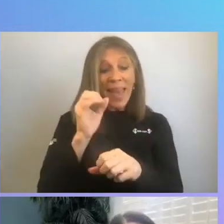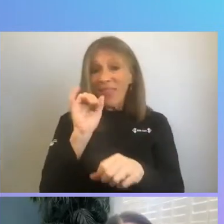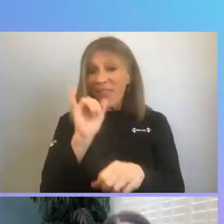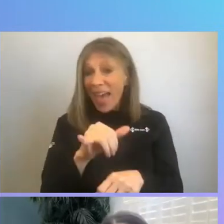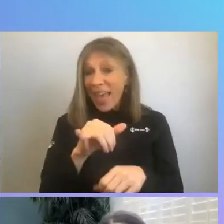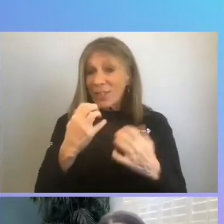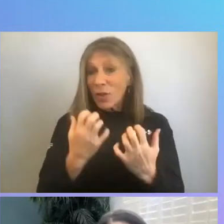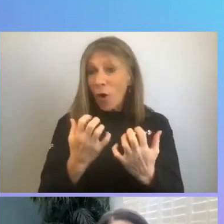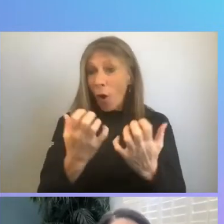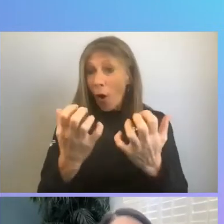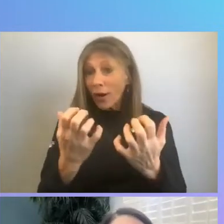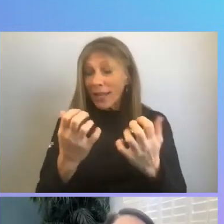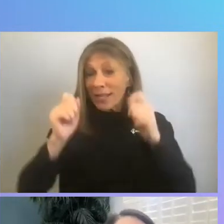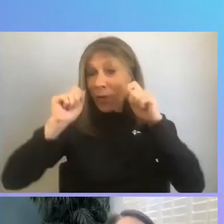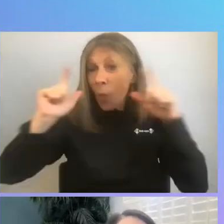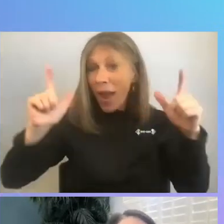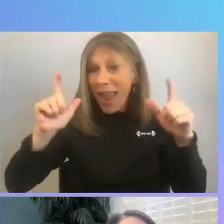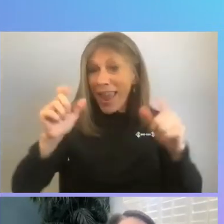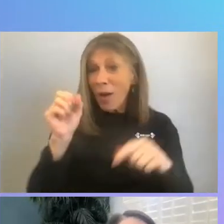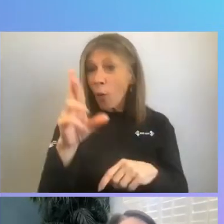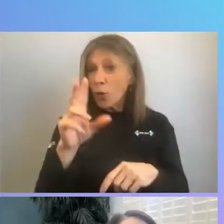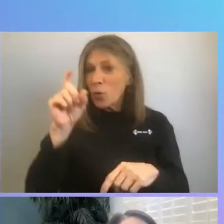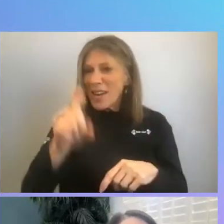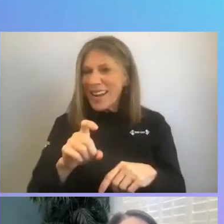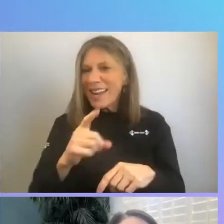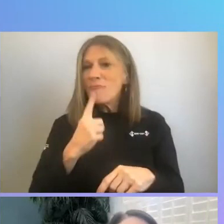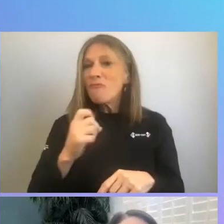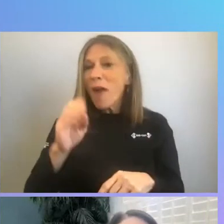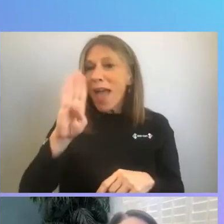awake or did they need some Red bull? I think the general